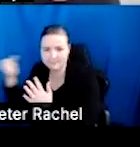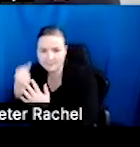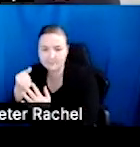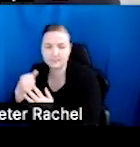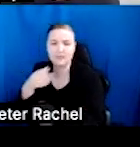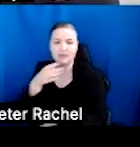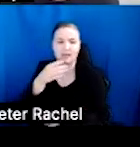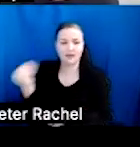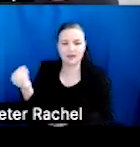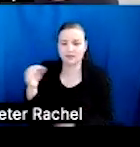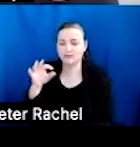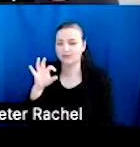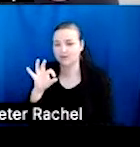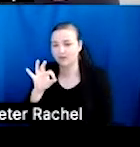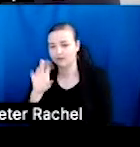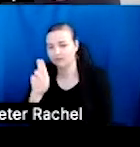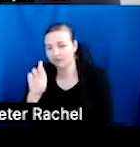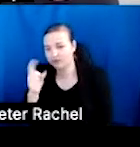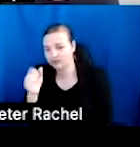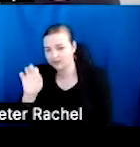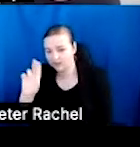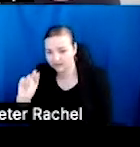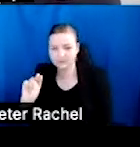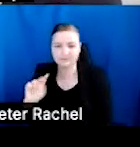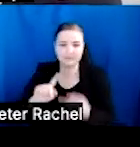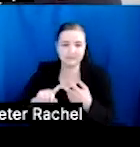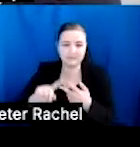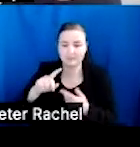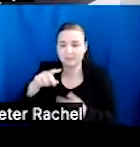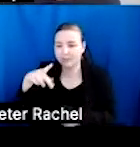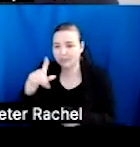in Standing Rock, at the U.S border, in Palestine, in Hong Kong, and around the world.